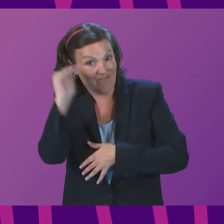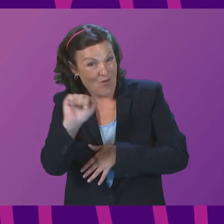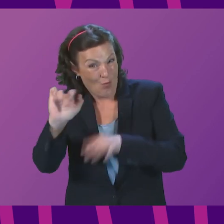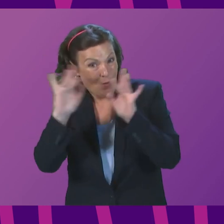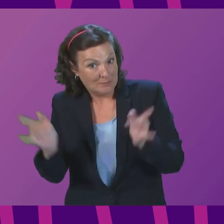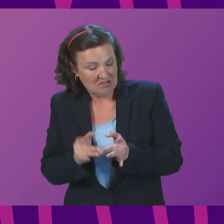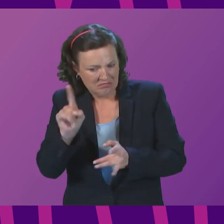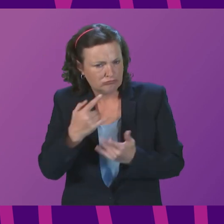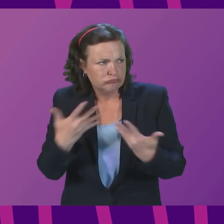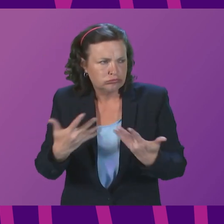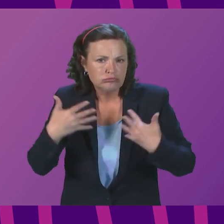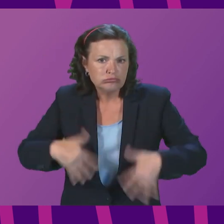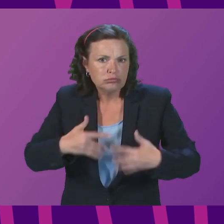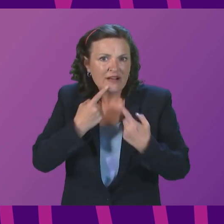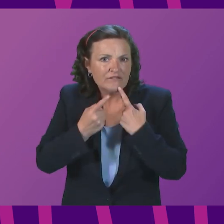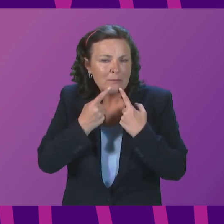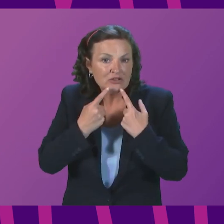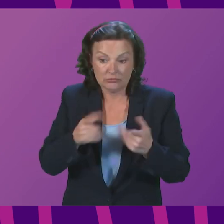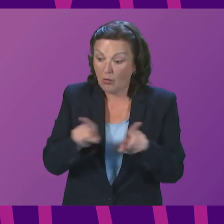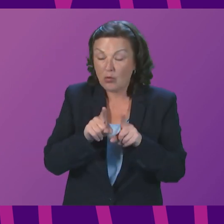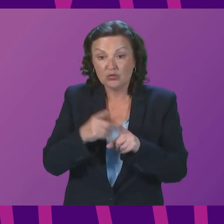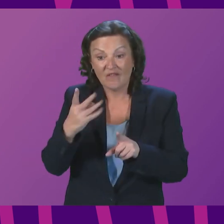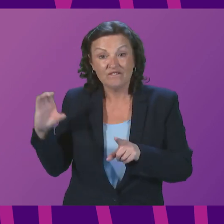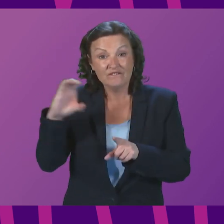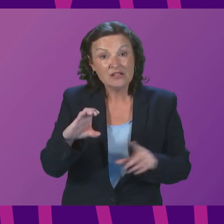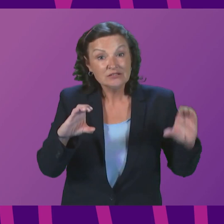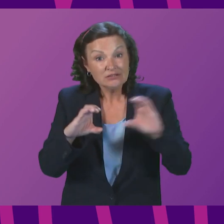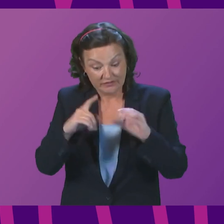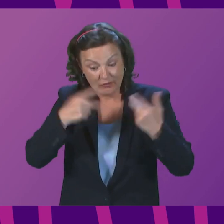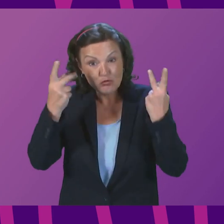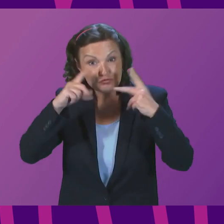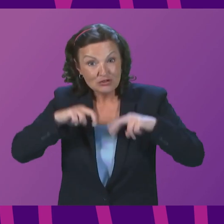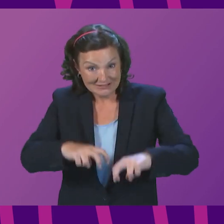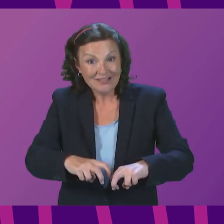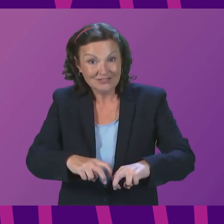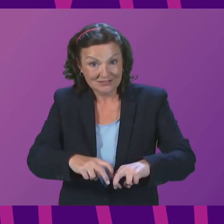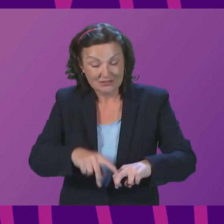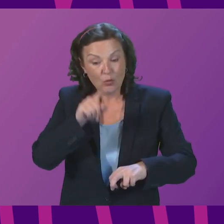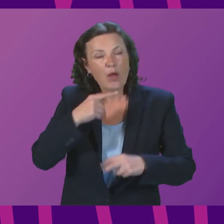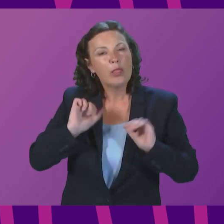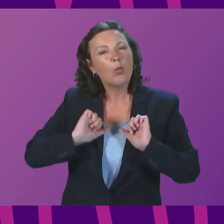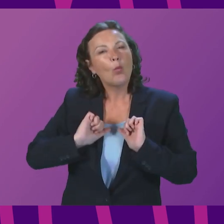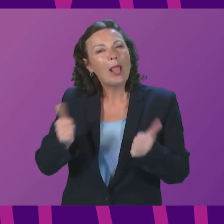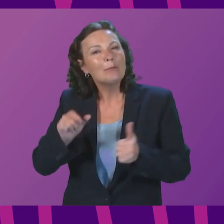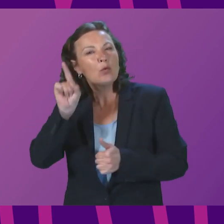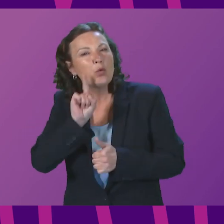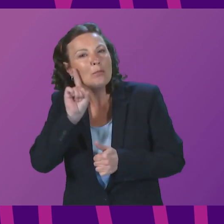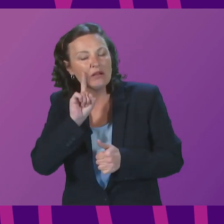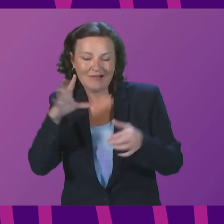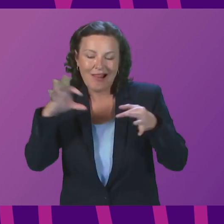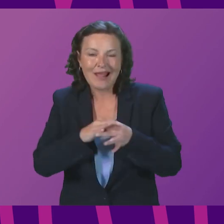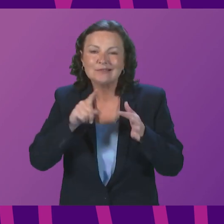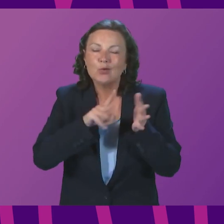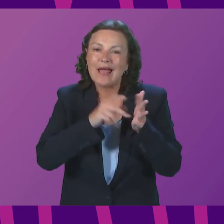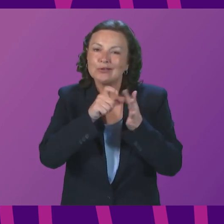and the research call, which is jointly funded with Wellbeing of Women, on endometriosis